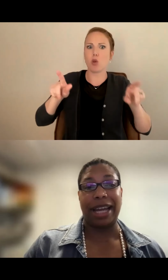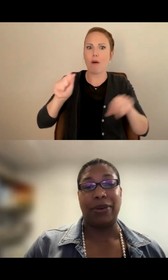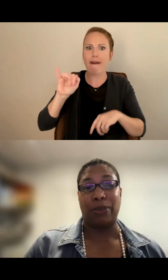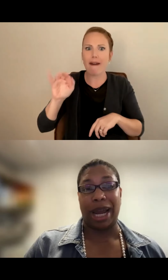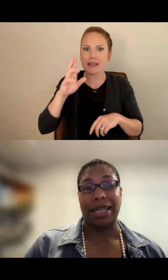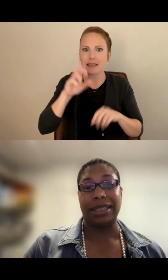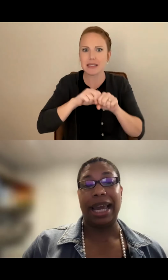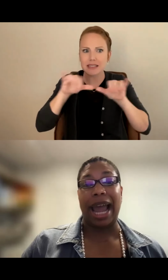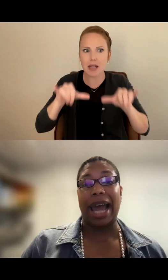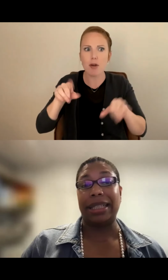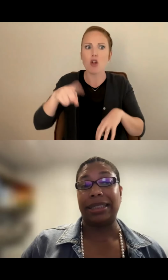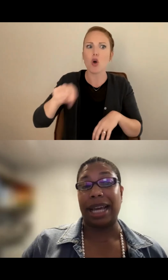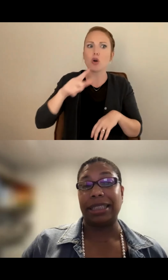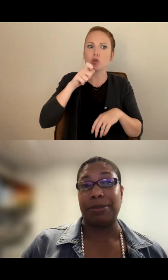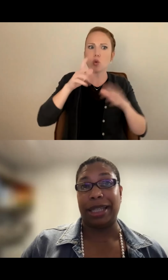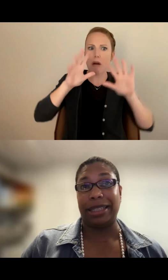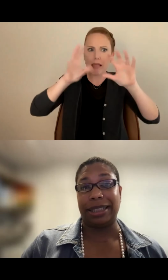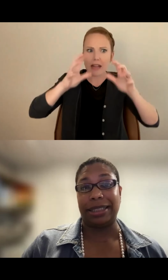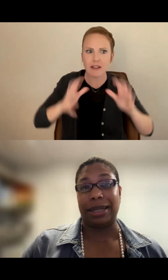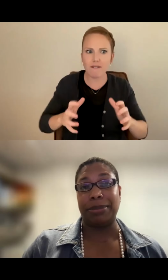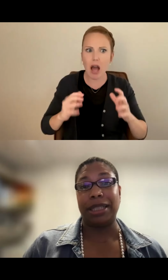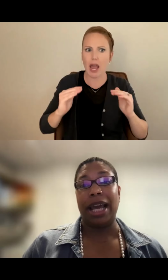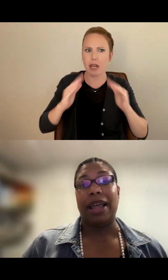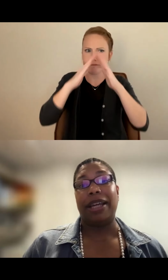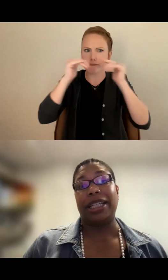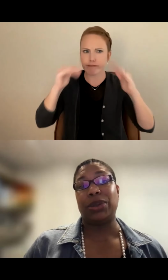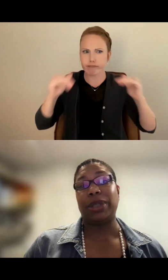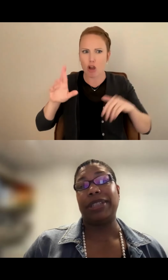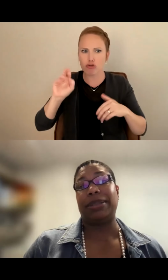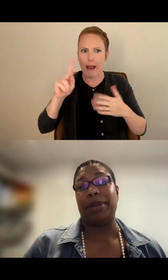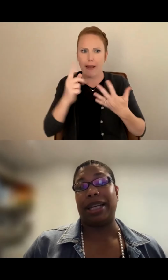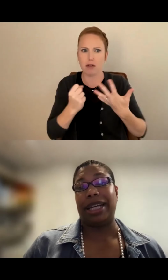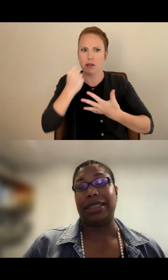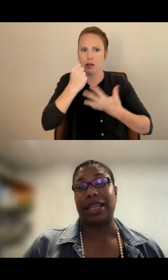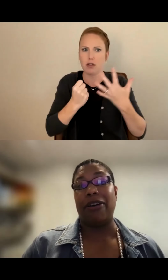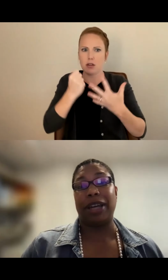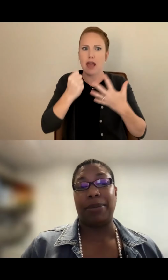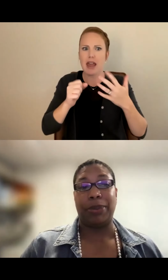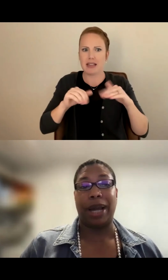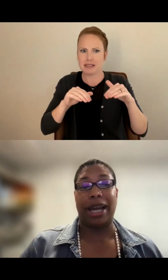ranked, and assessed by these systems. The history of disability itself can be read